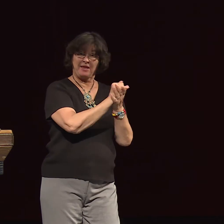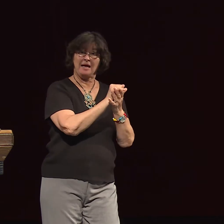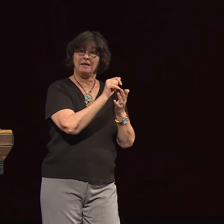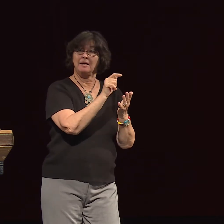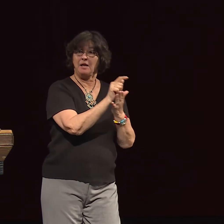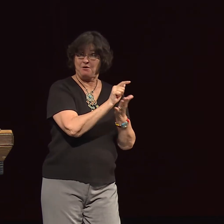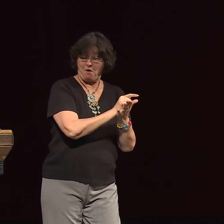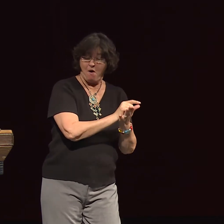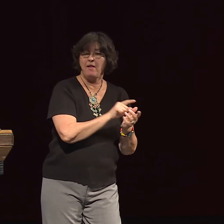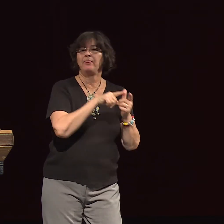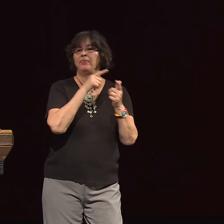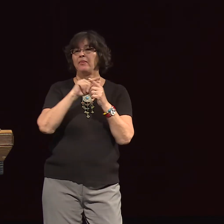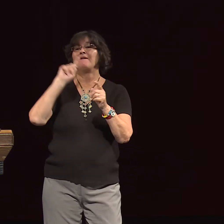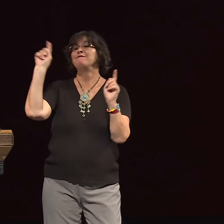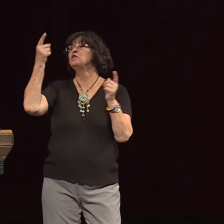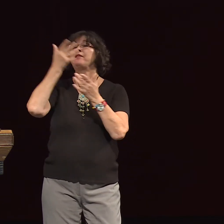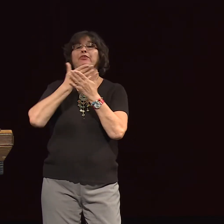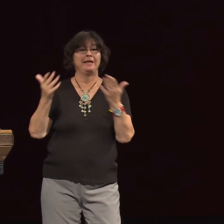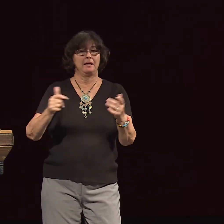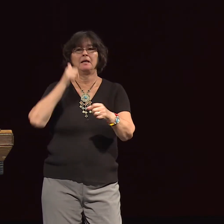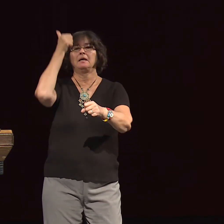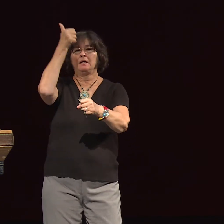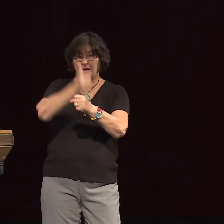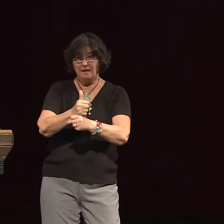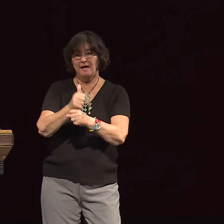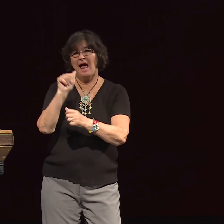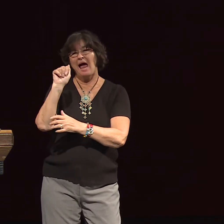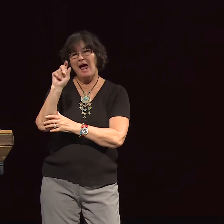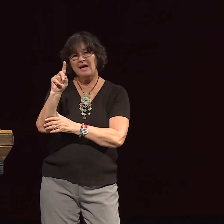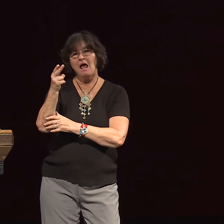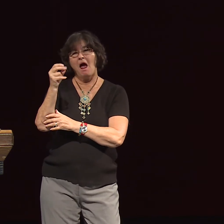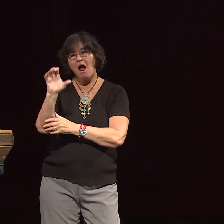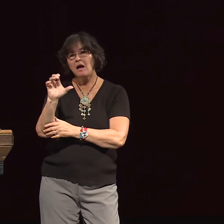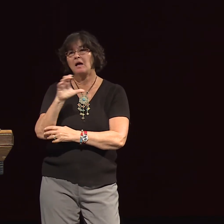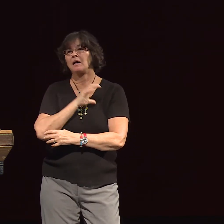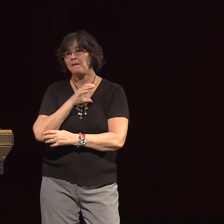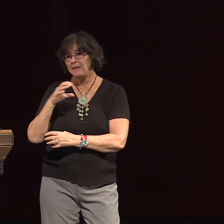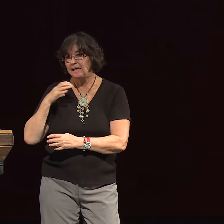that when the state passes the law, whatever it may be, they must establish